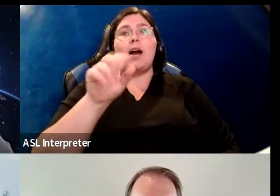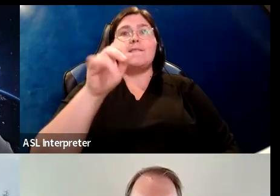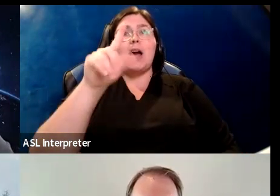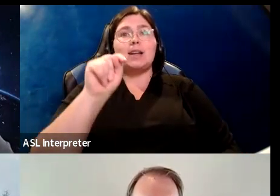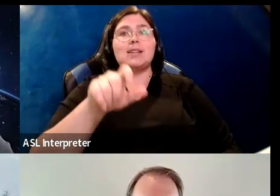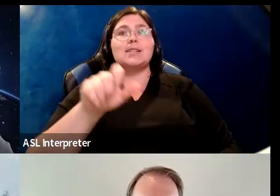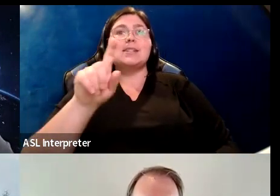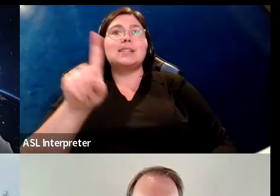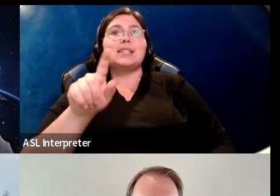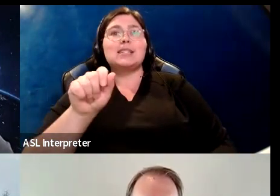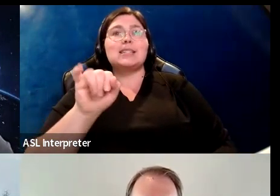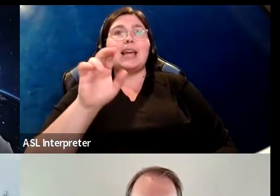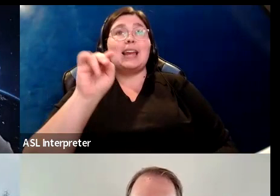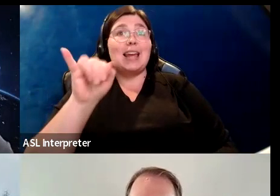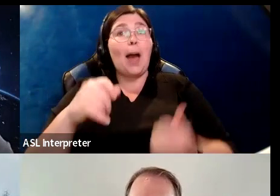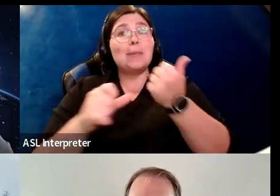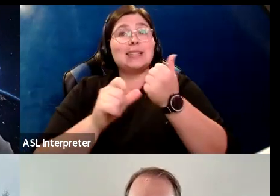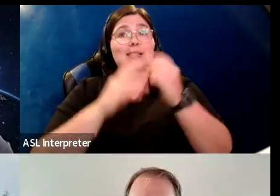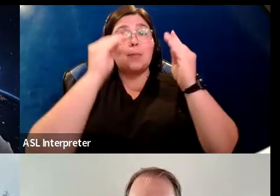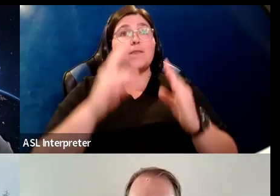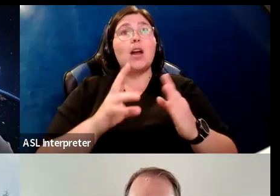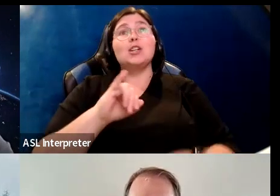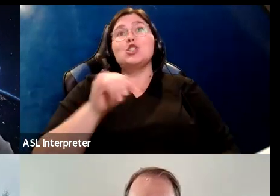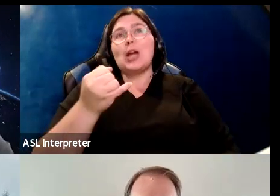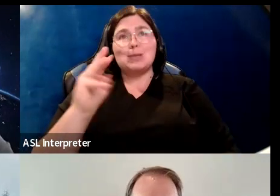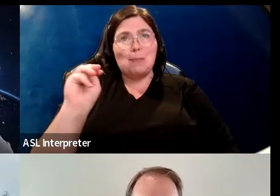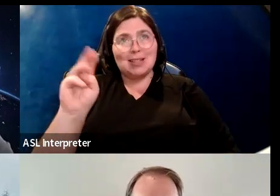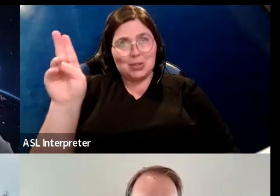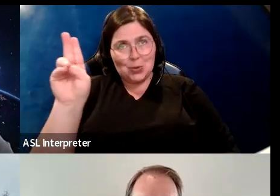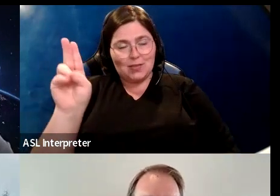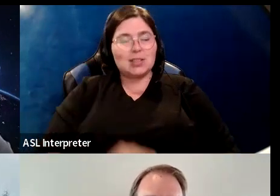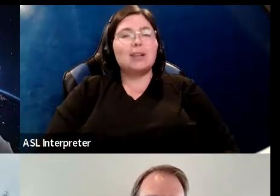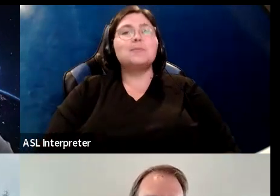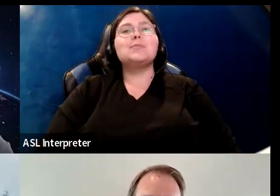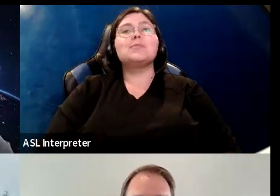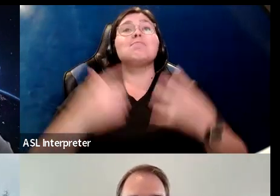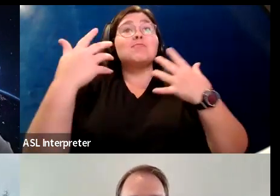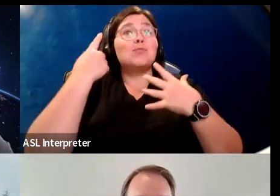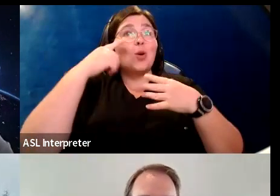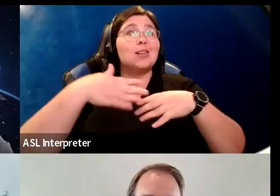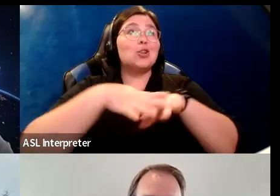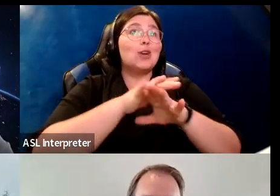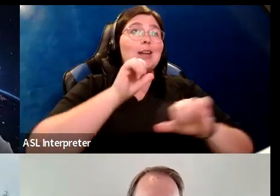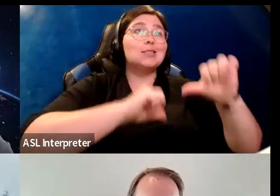I'm an assistant professor at James Madison University at the Integrated Science and Technology program.